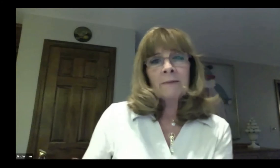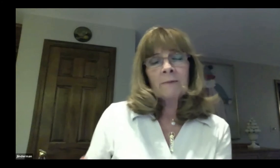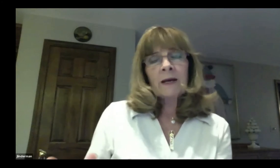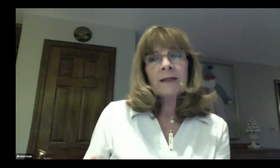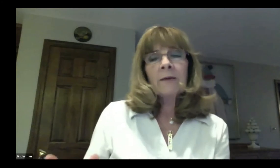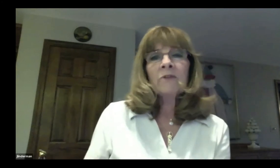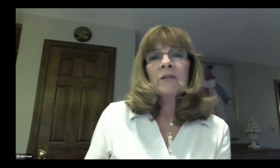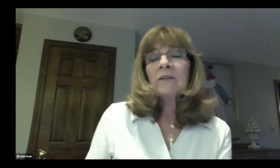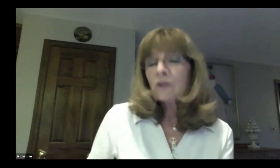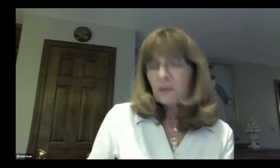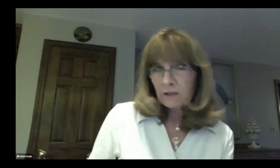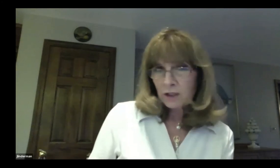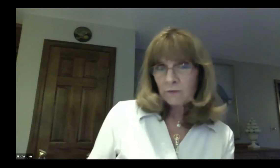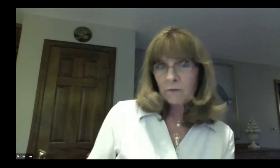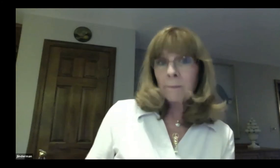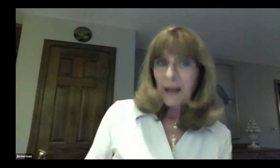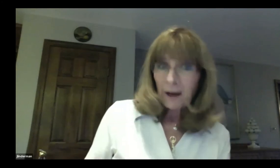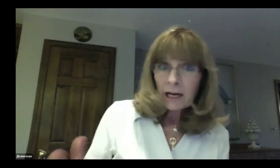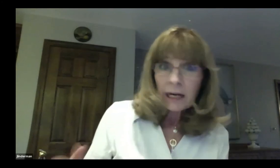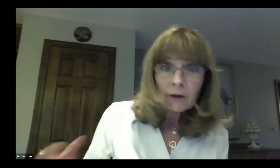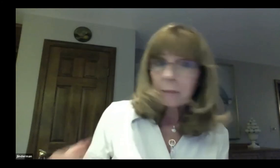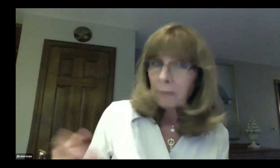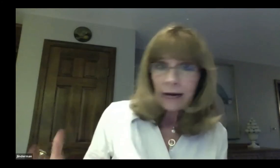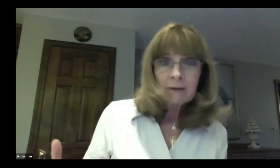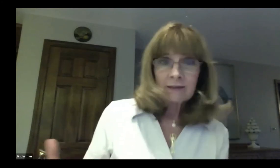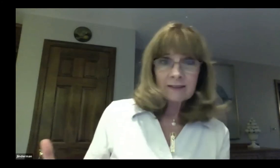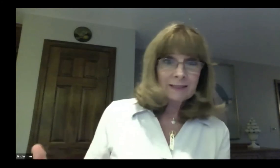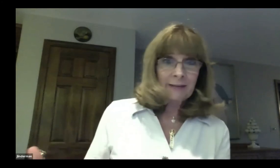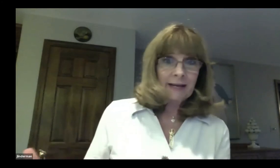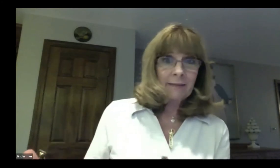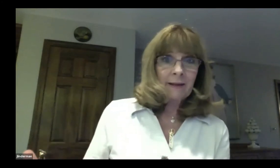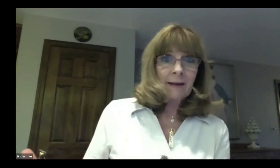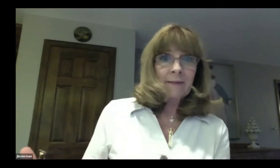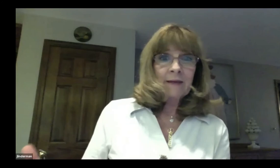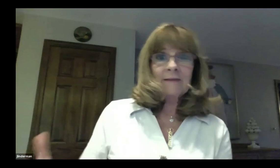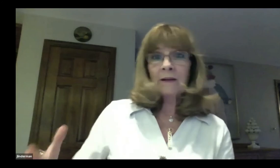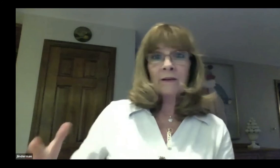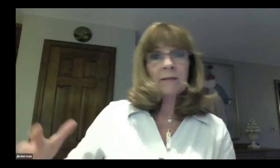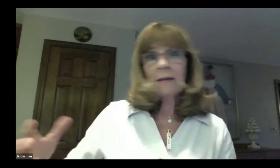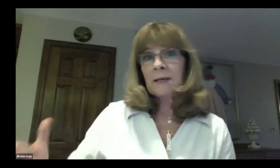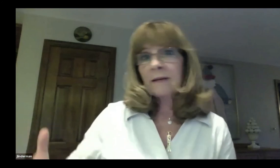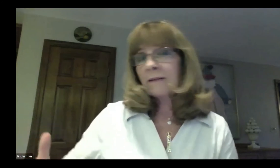I think was an easier decision for hearing parents to make because they could maybe easy,